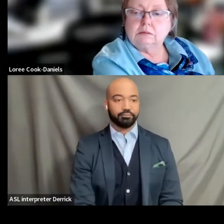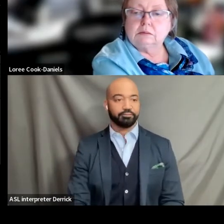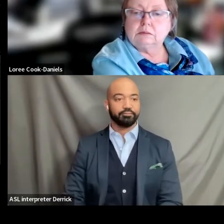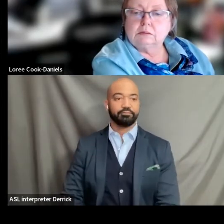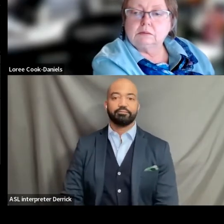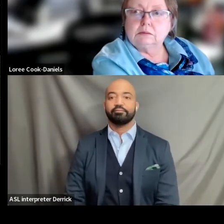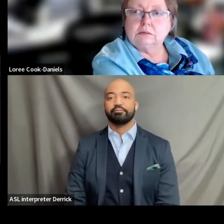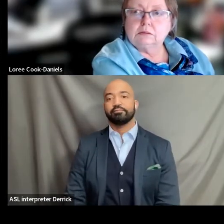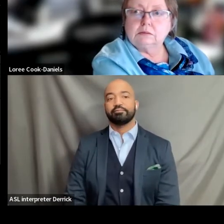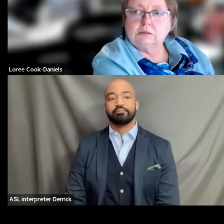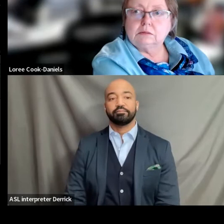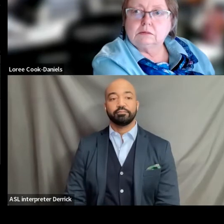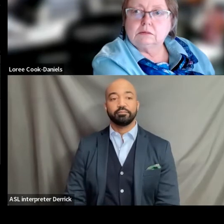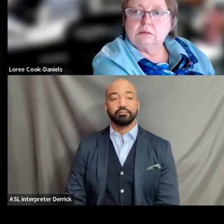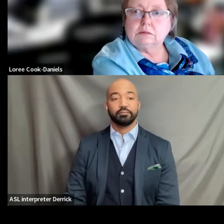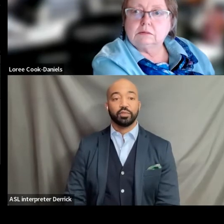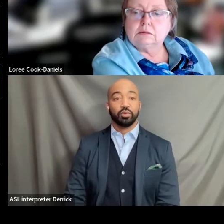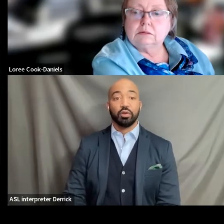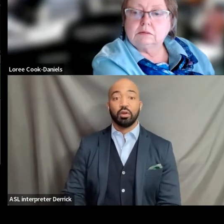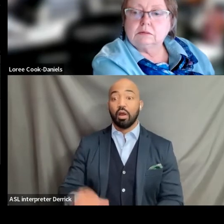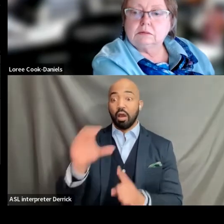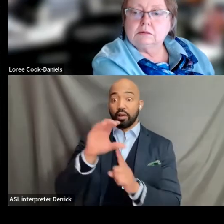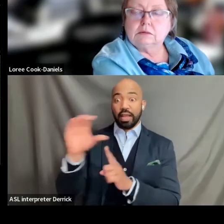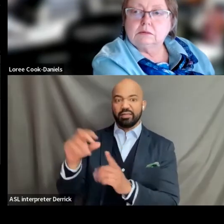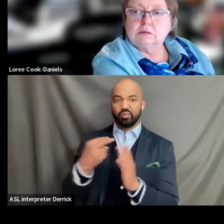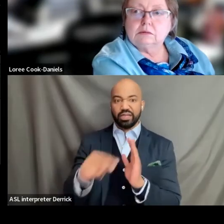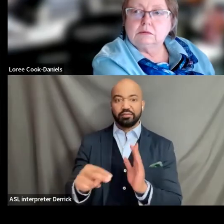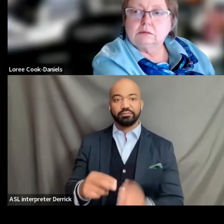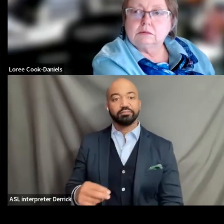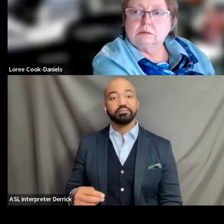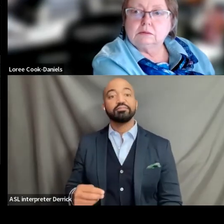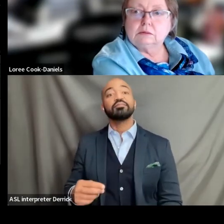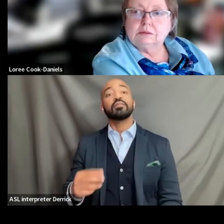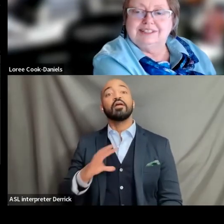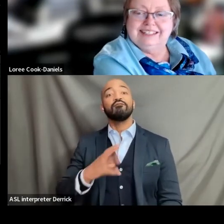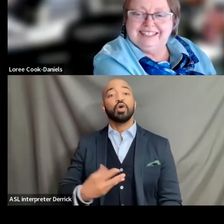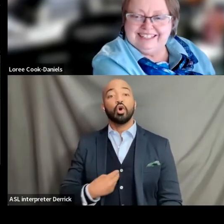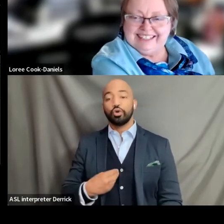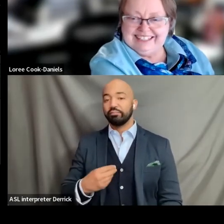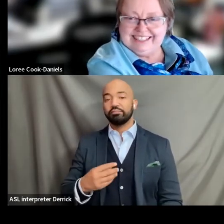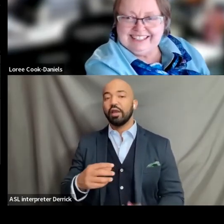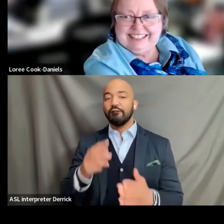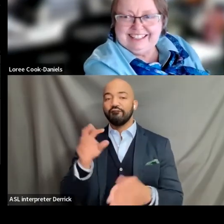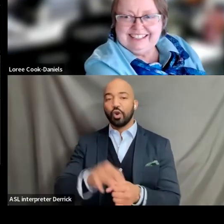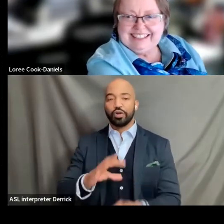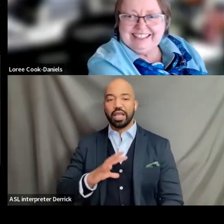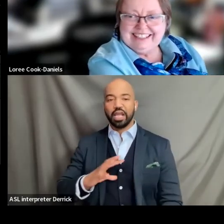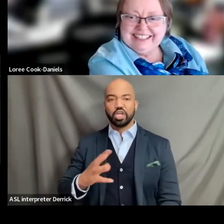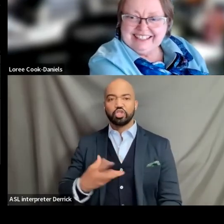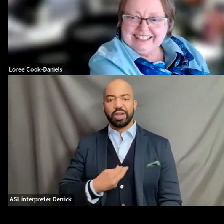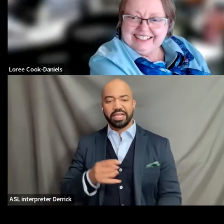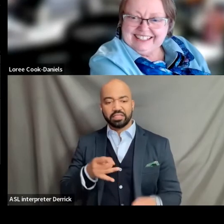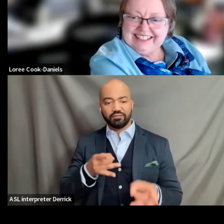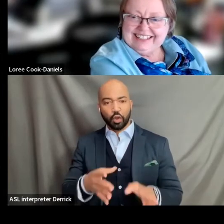I'm gonna read the one that's in all caps that's on the screen which says vote transphobes out. We do all have power with our votes